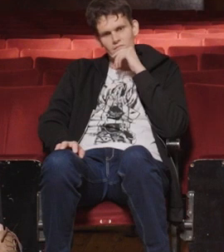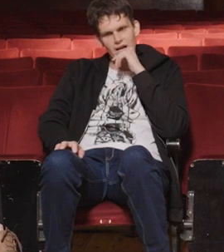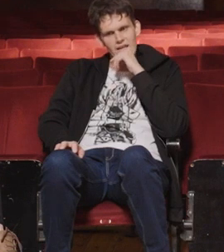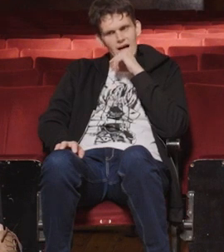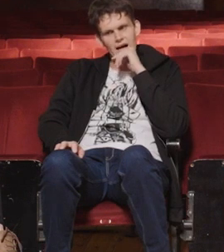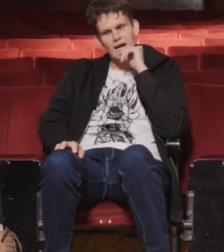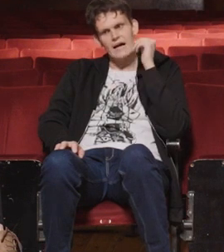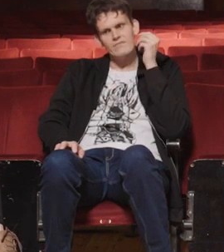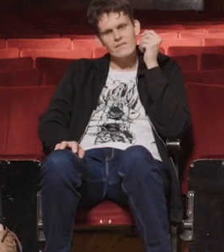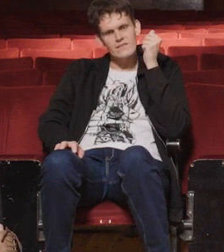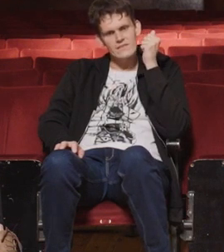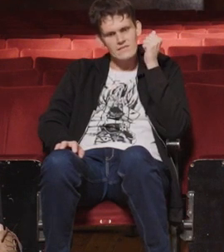Well I feel...